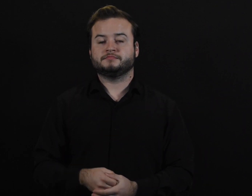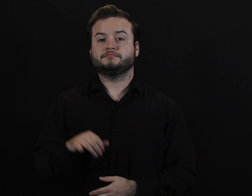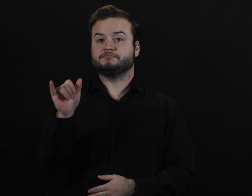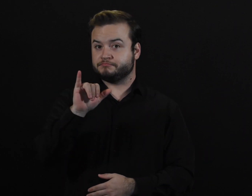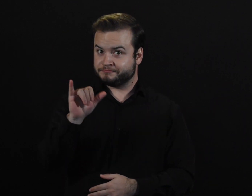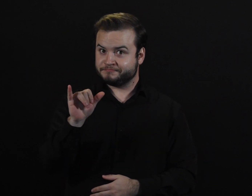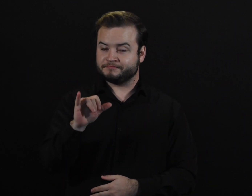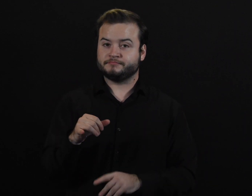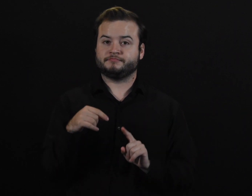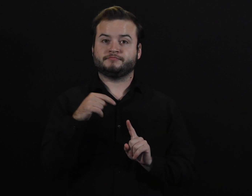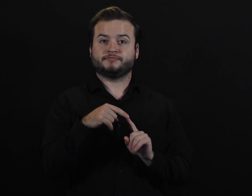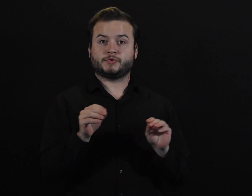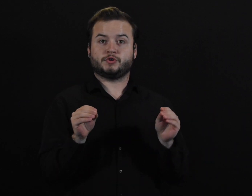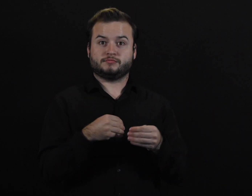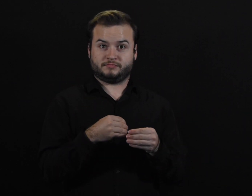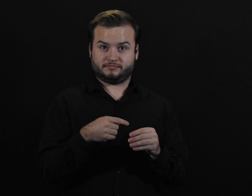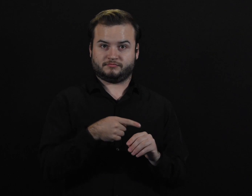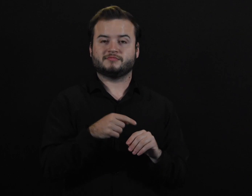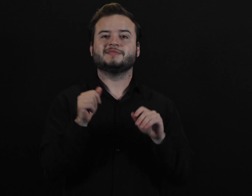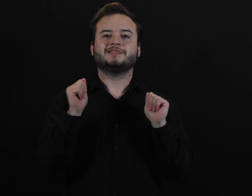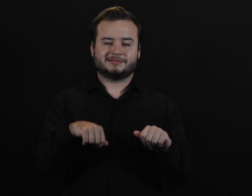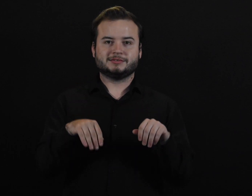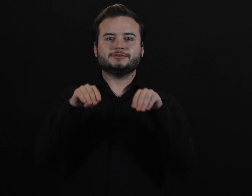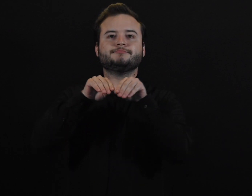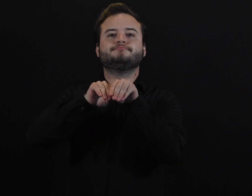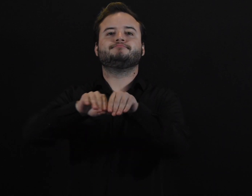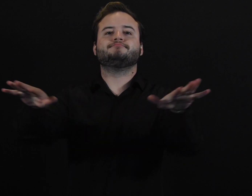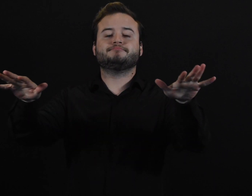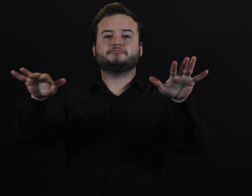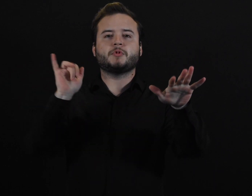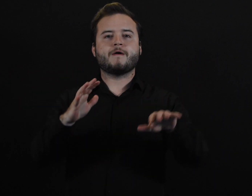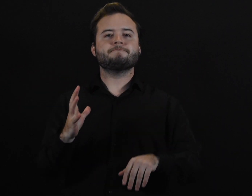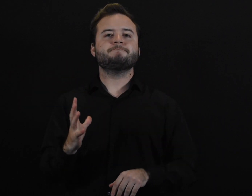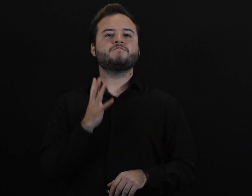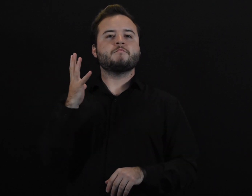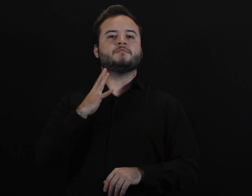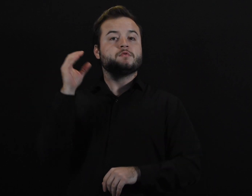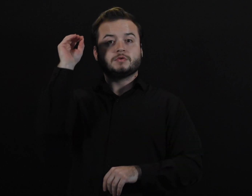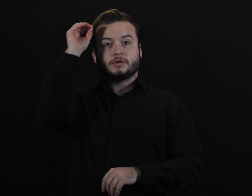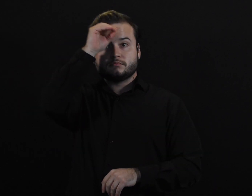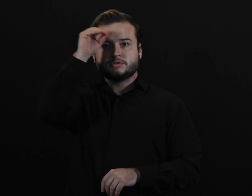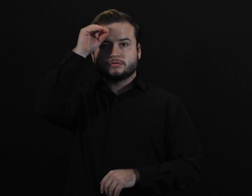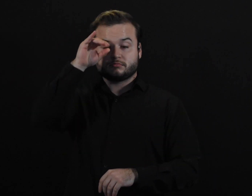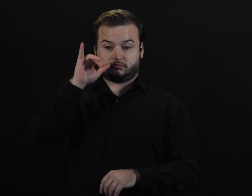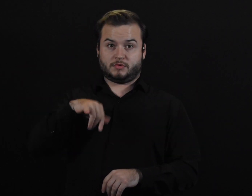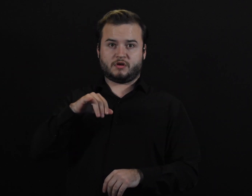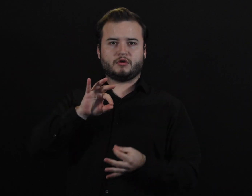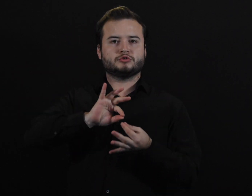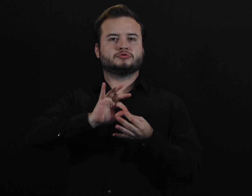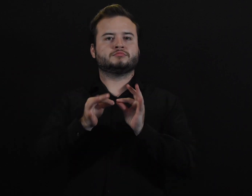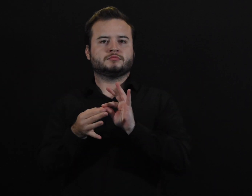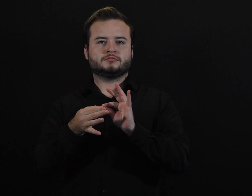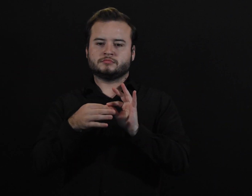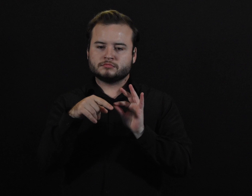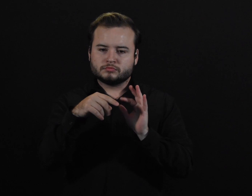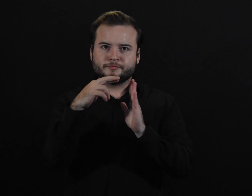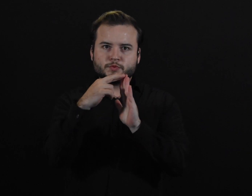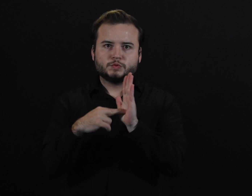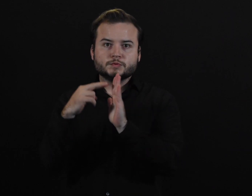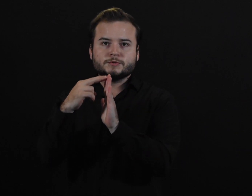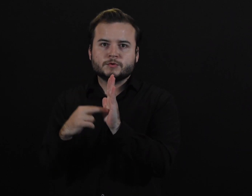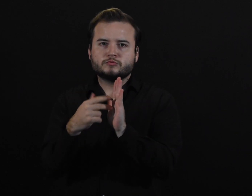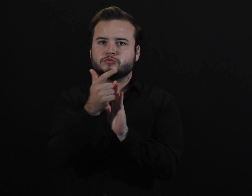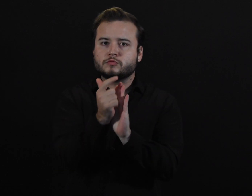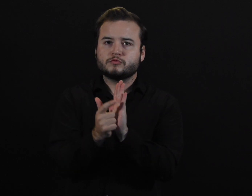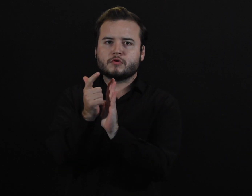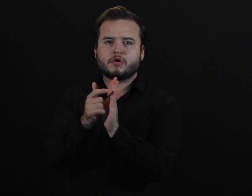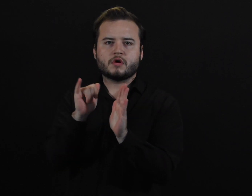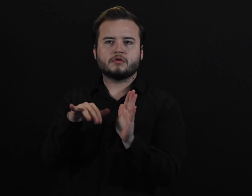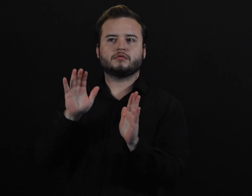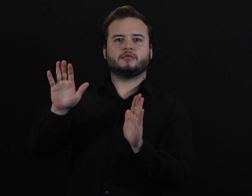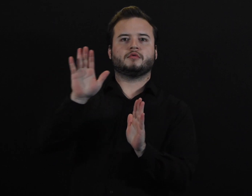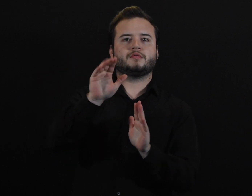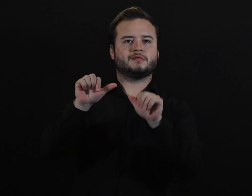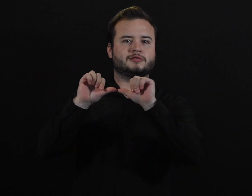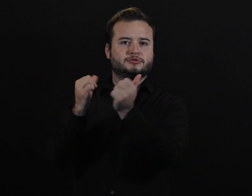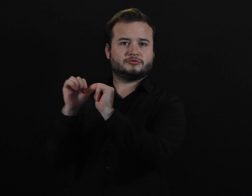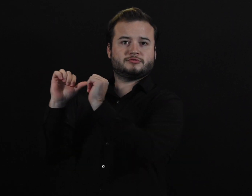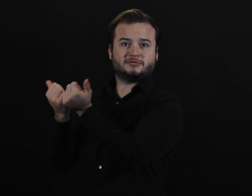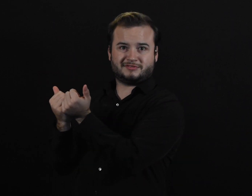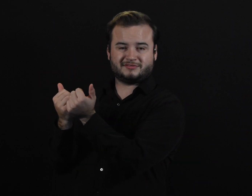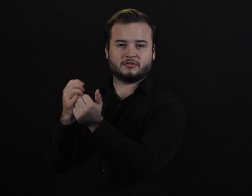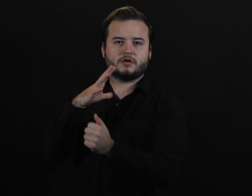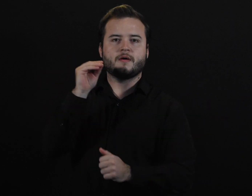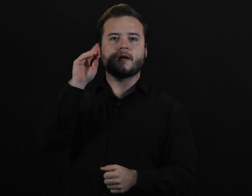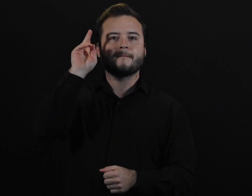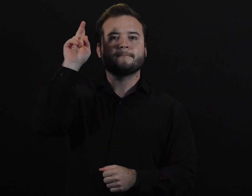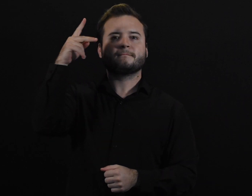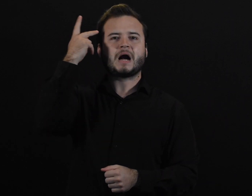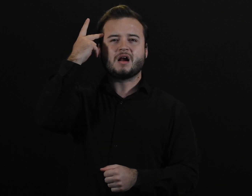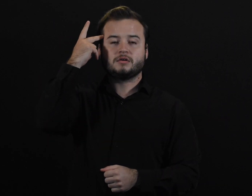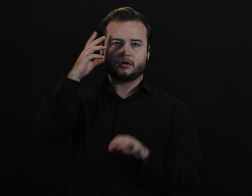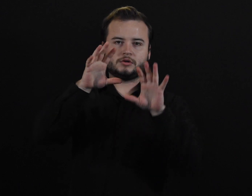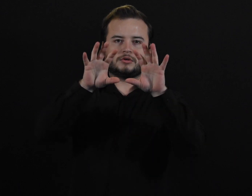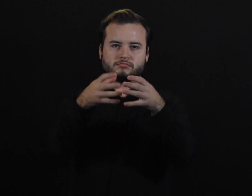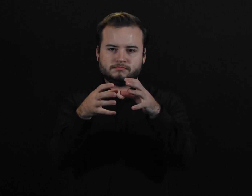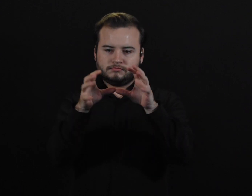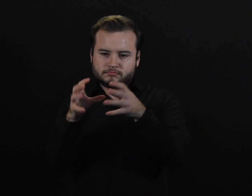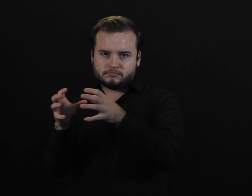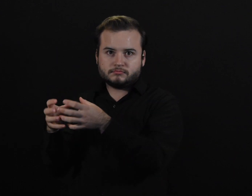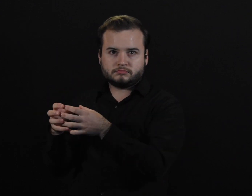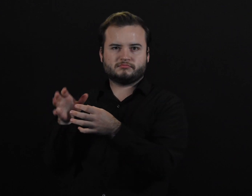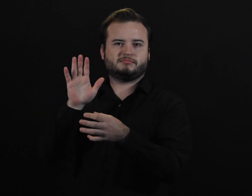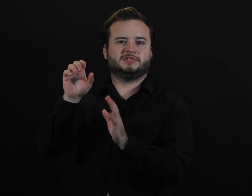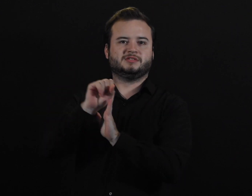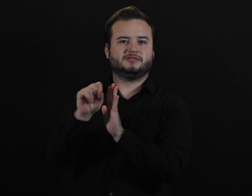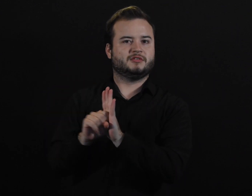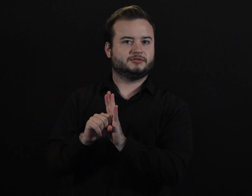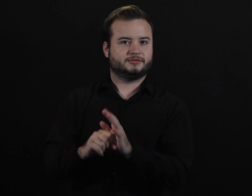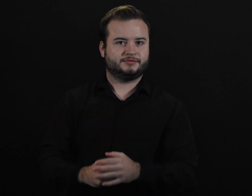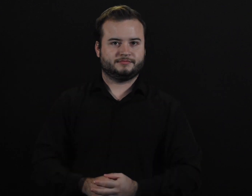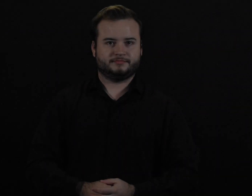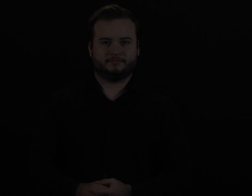In addition, the Office issues formal opinions interpreting statutes for the agencies and political subdivisions of the state.